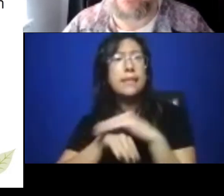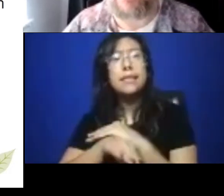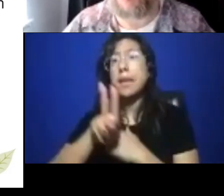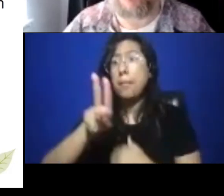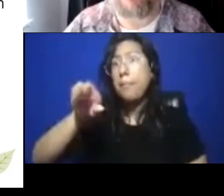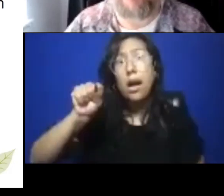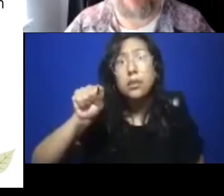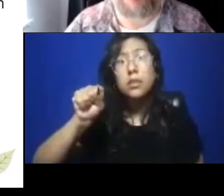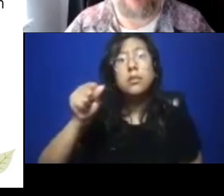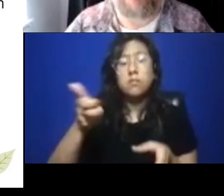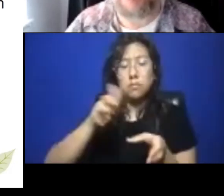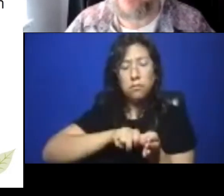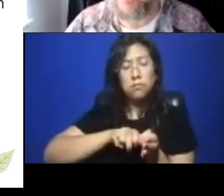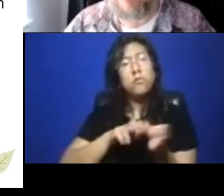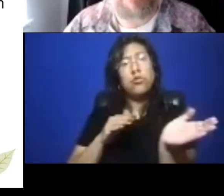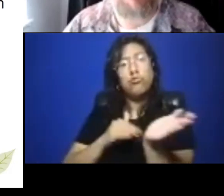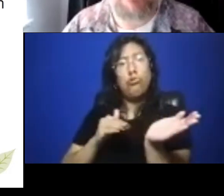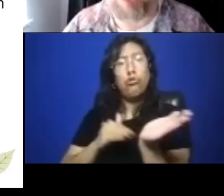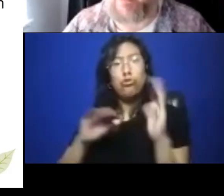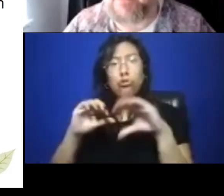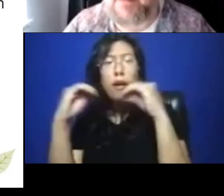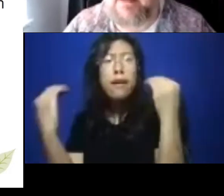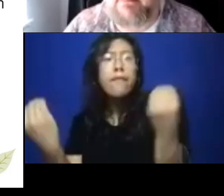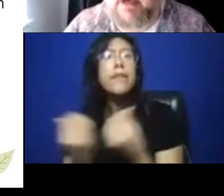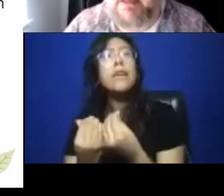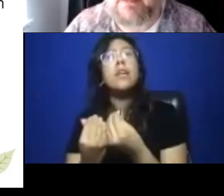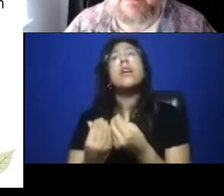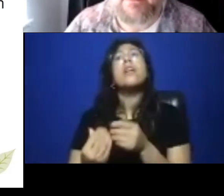to get to a provider's office might be harassed on the bus